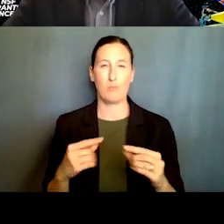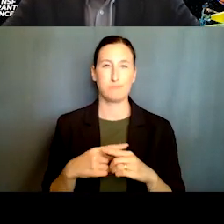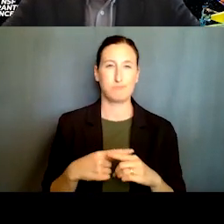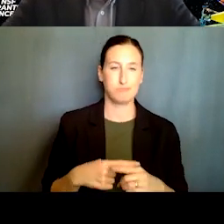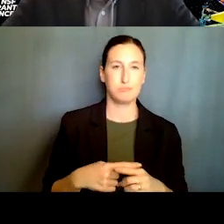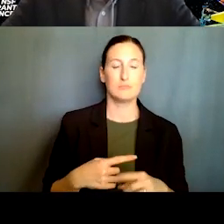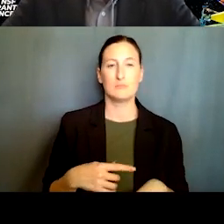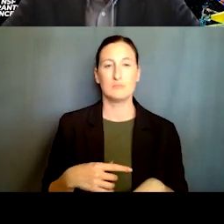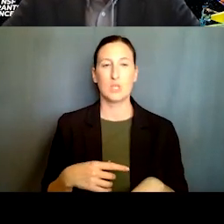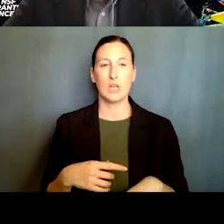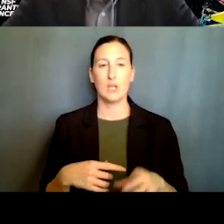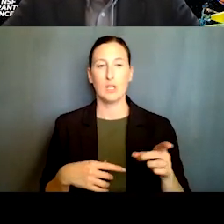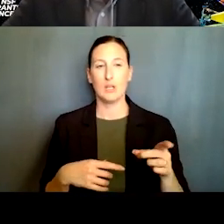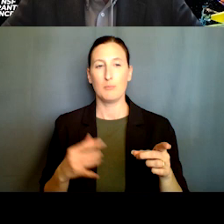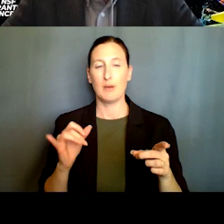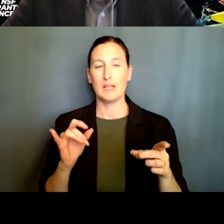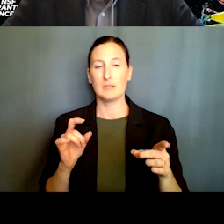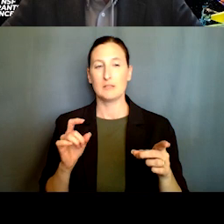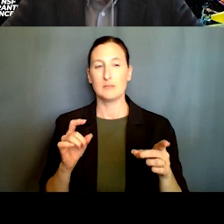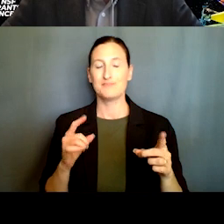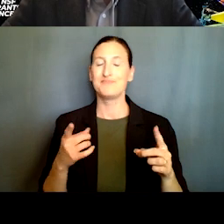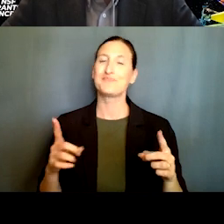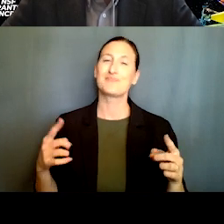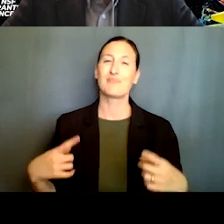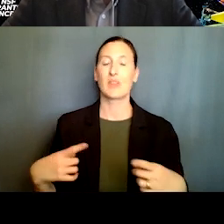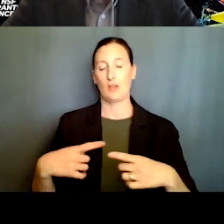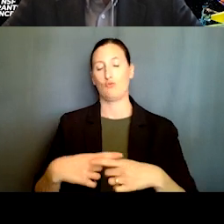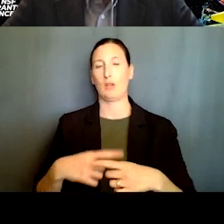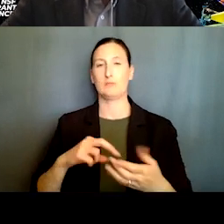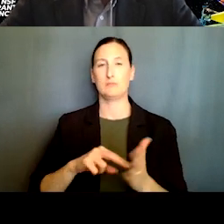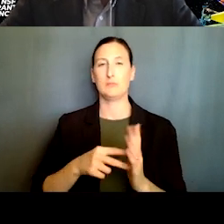But there needs to be coherent intellectual theme